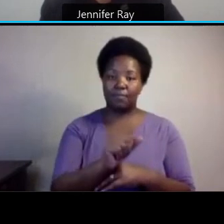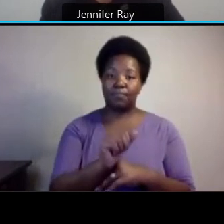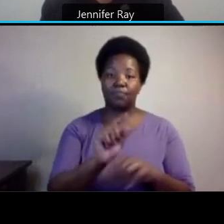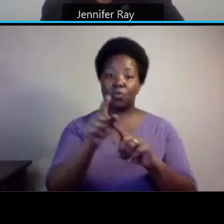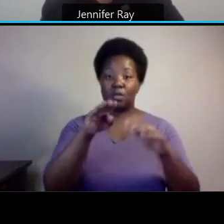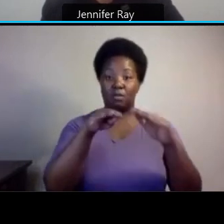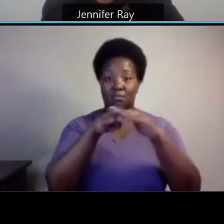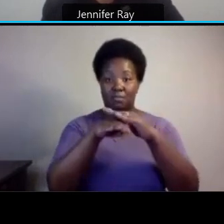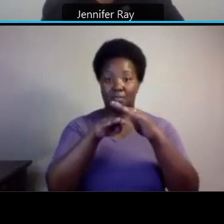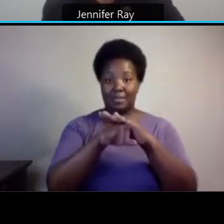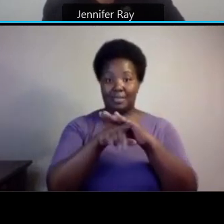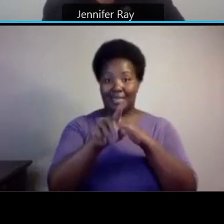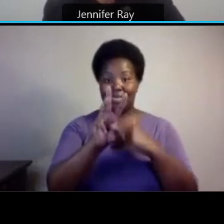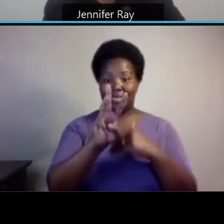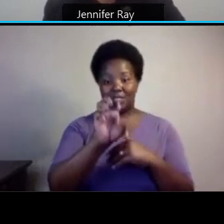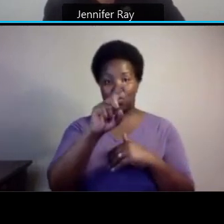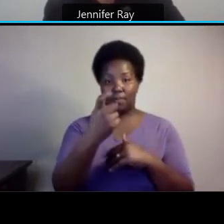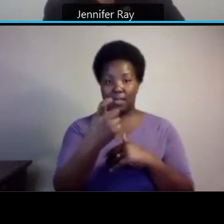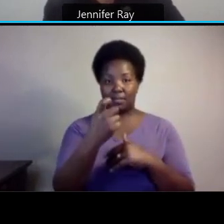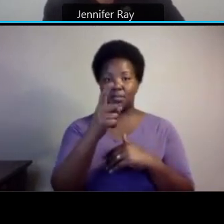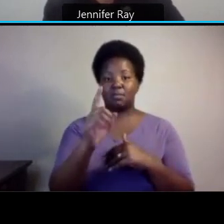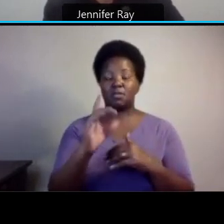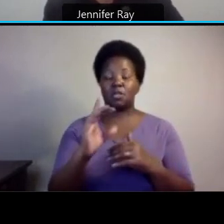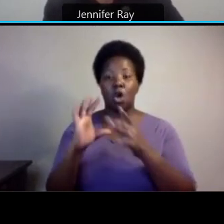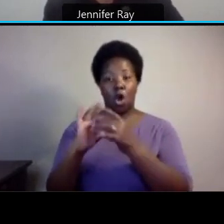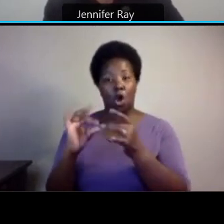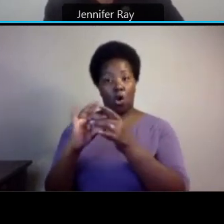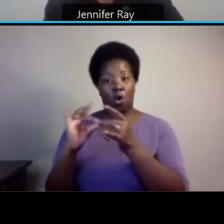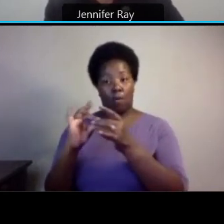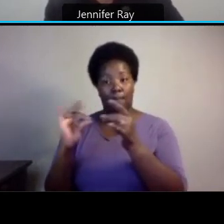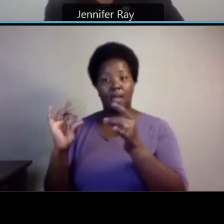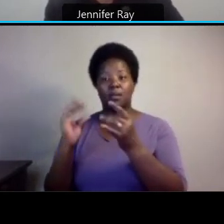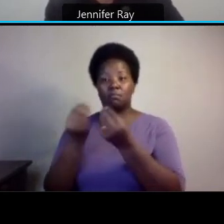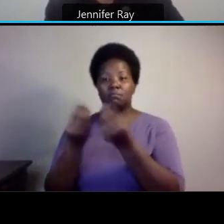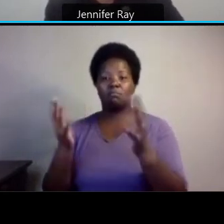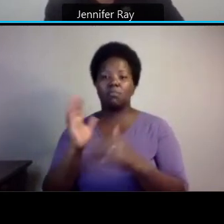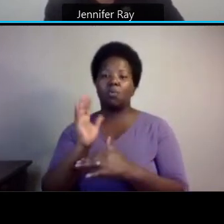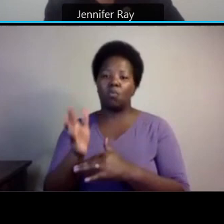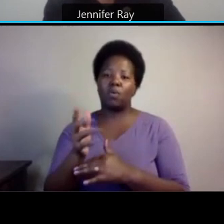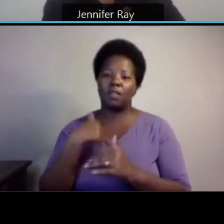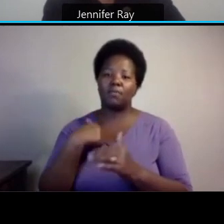automatically receive the comment form that i had mentioned earlier and we encourage everybody to